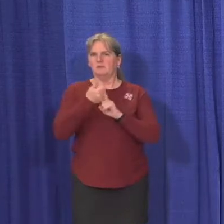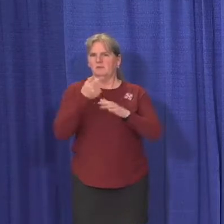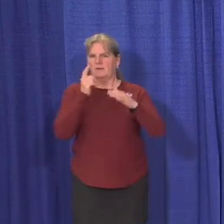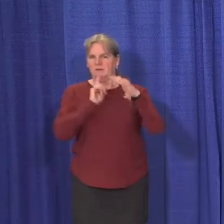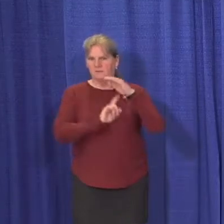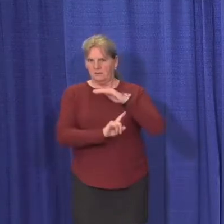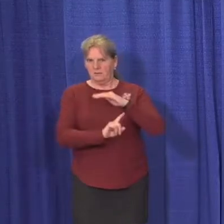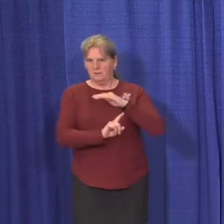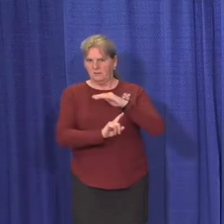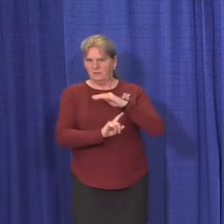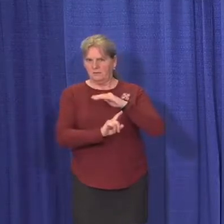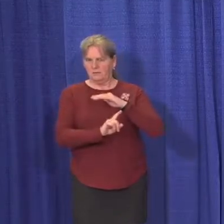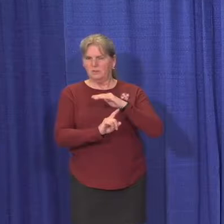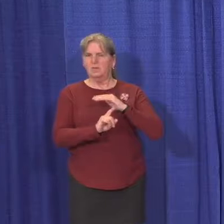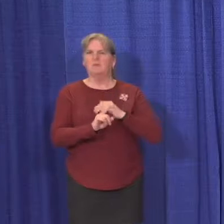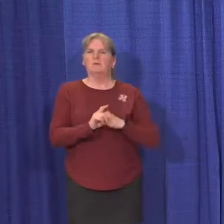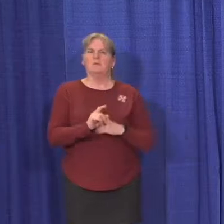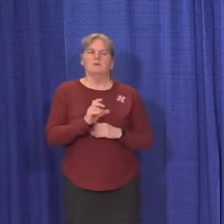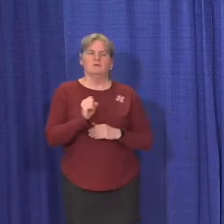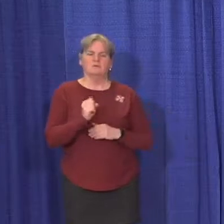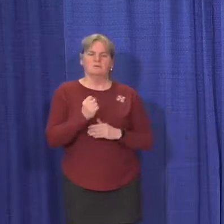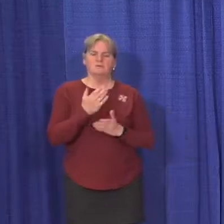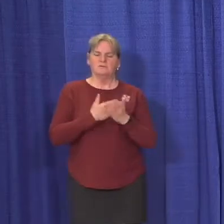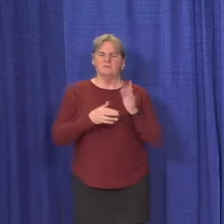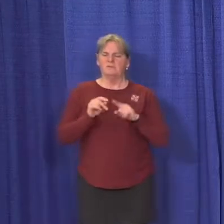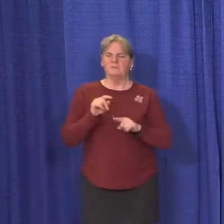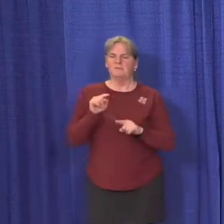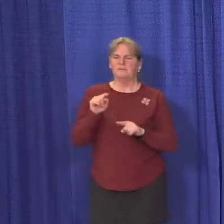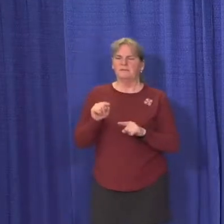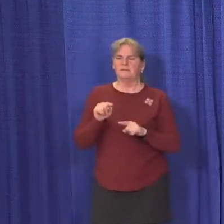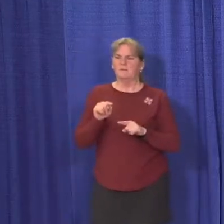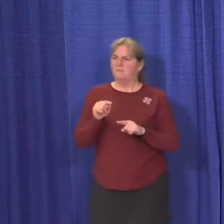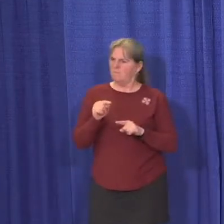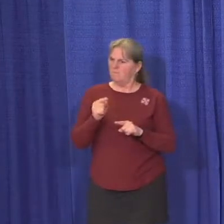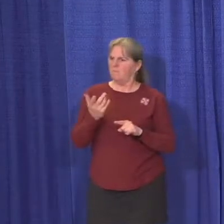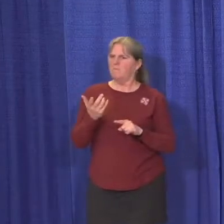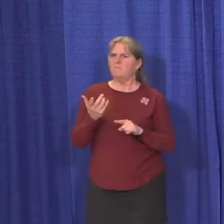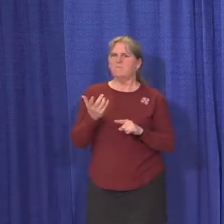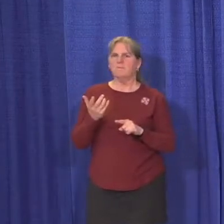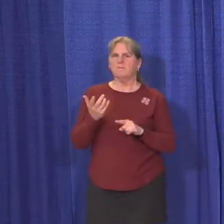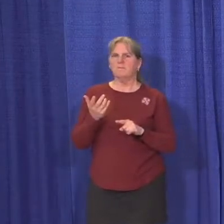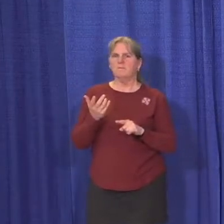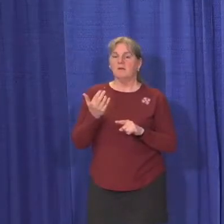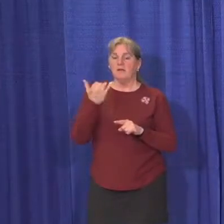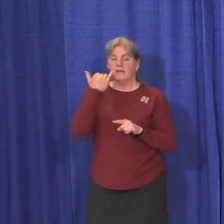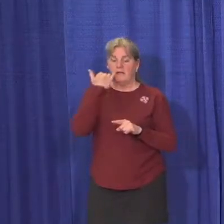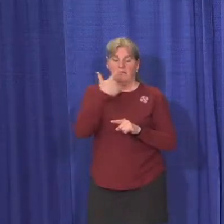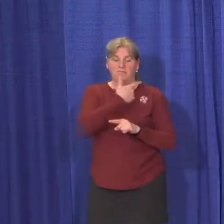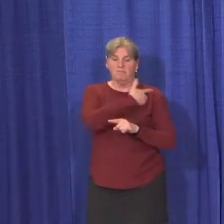self-isolation requirements so that people do see an individual